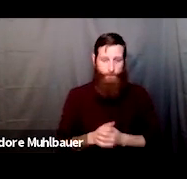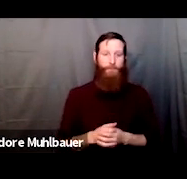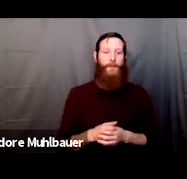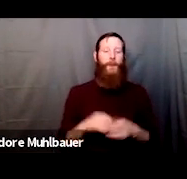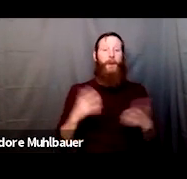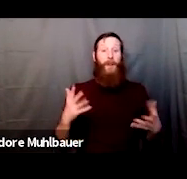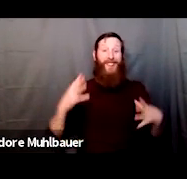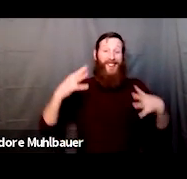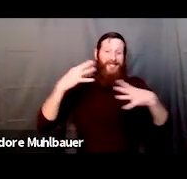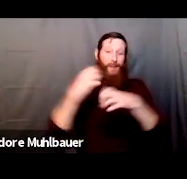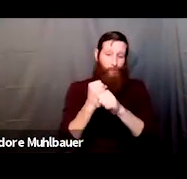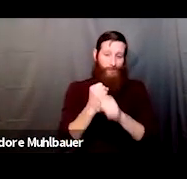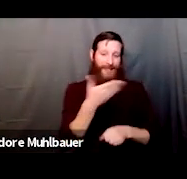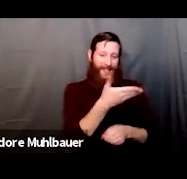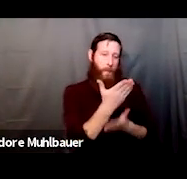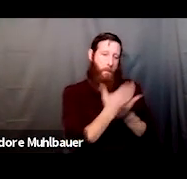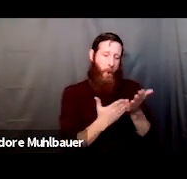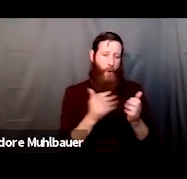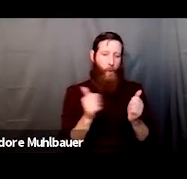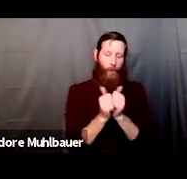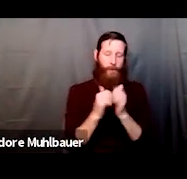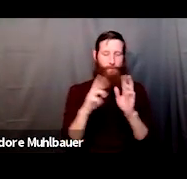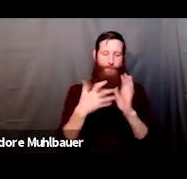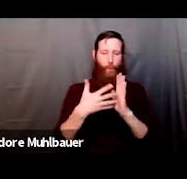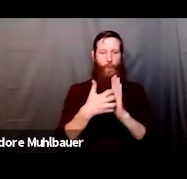So in summary, to wrap up this section on unstable snow,